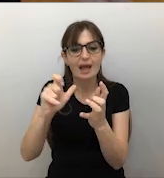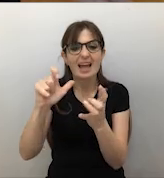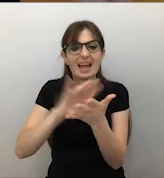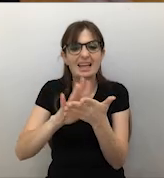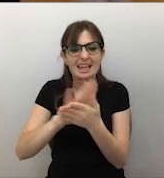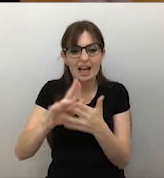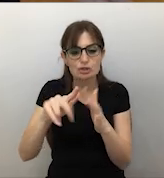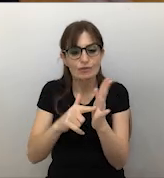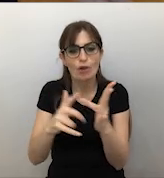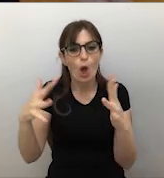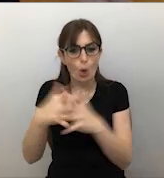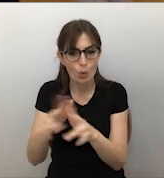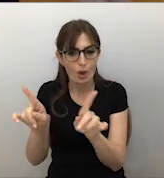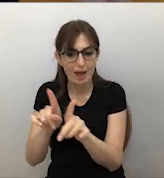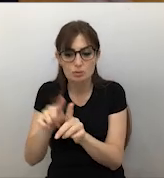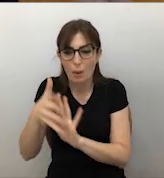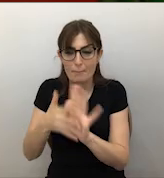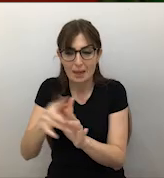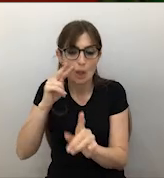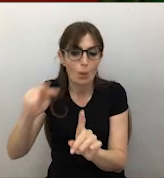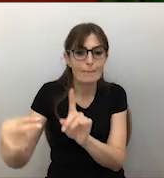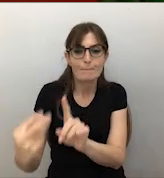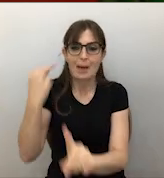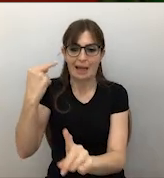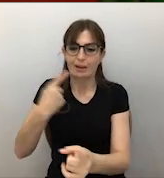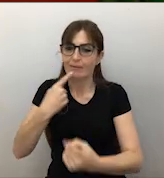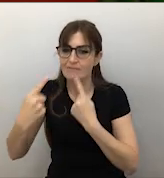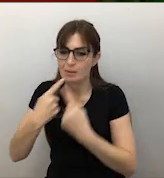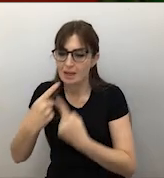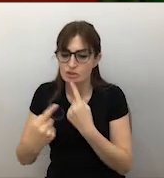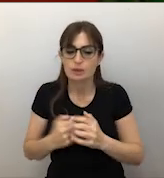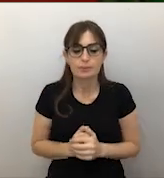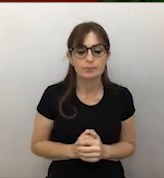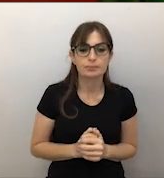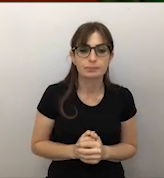This is referred to as "look back" information. In addition to the "look back" information,